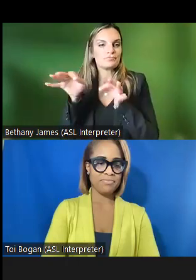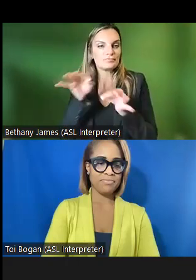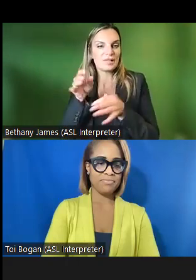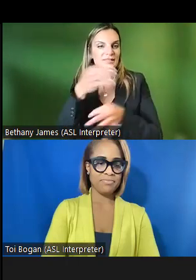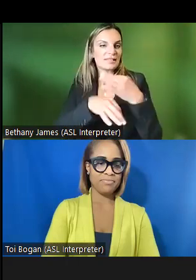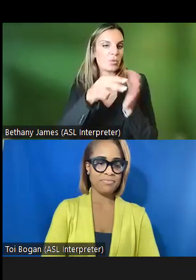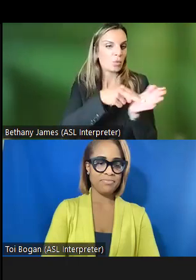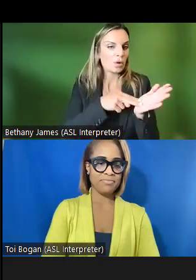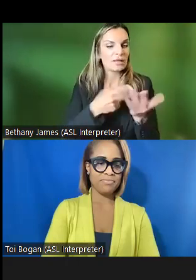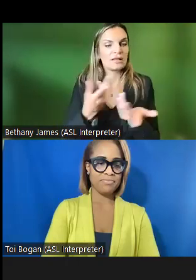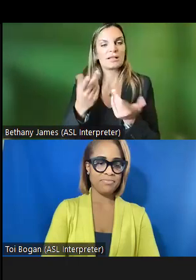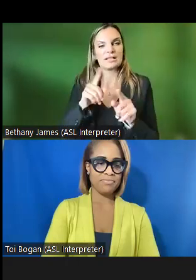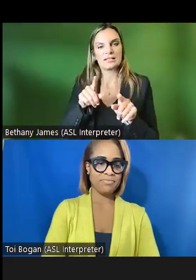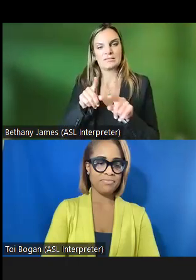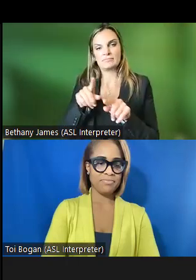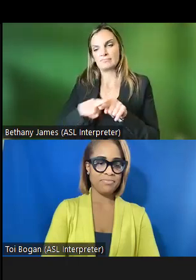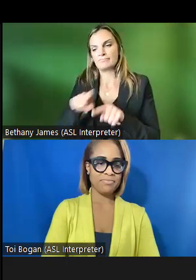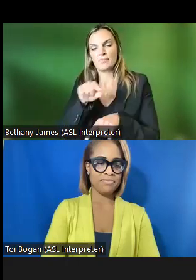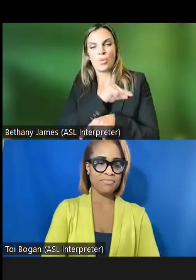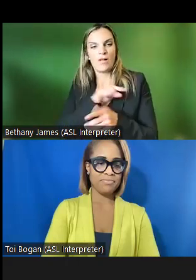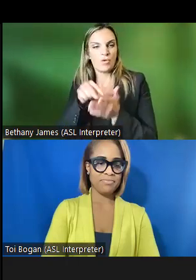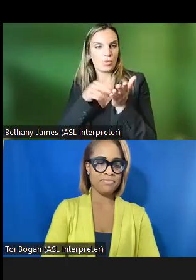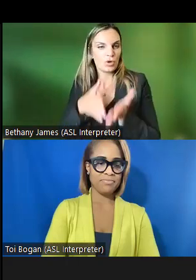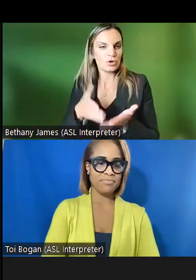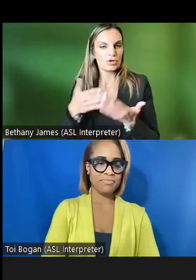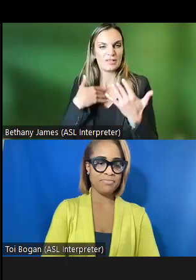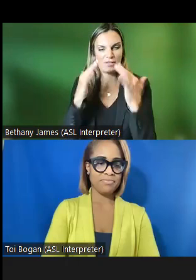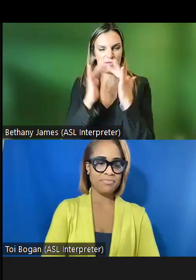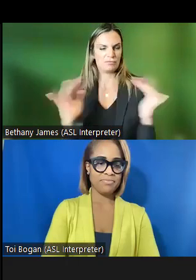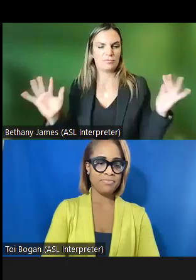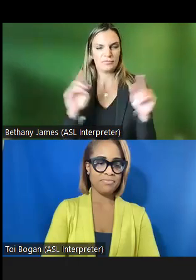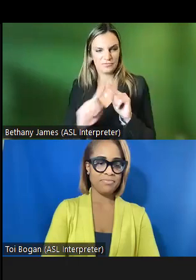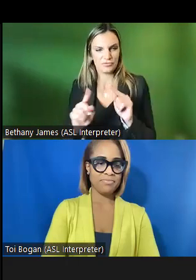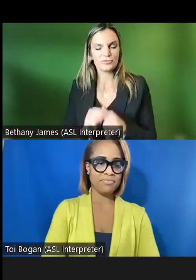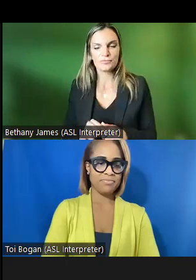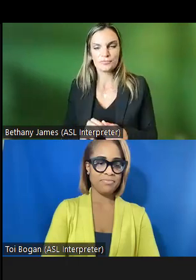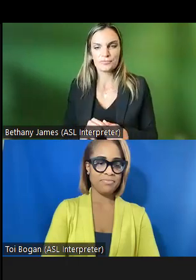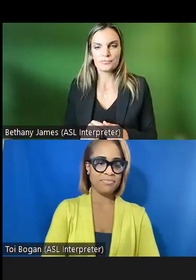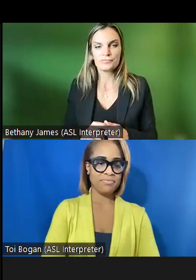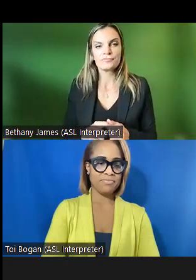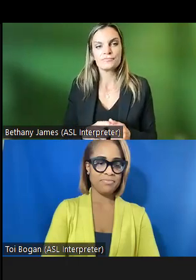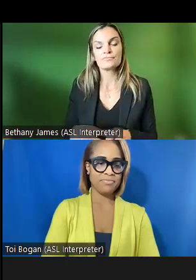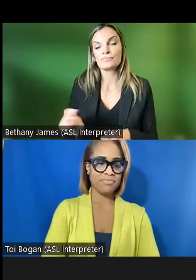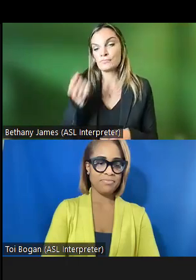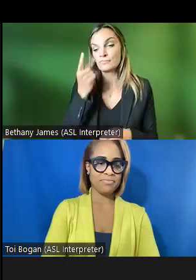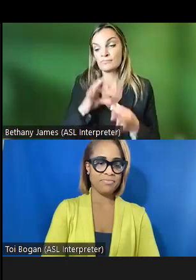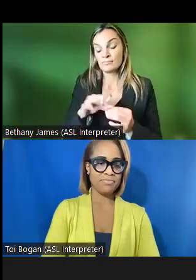So that means there are higher burdens when there's something involving the legal system